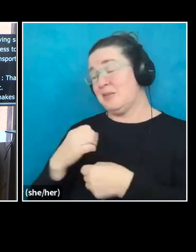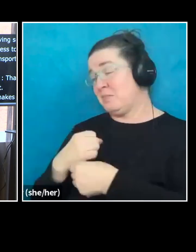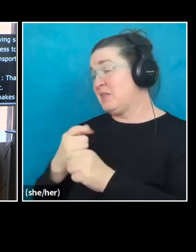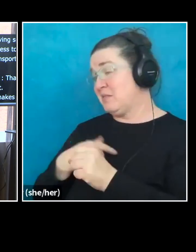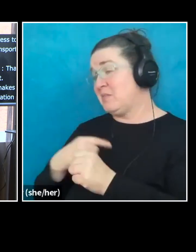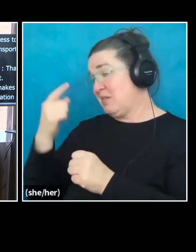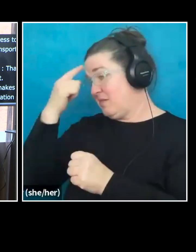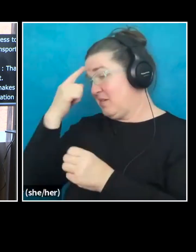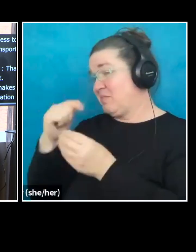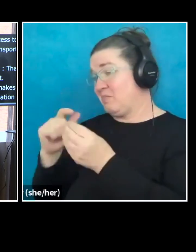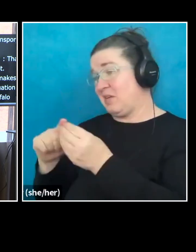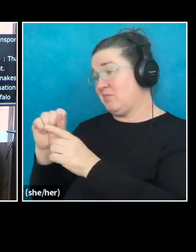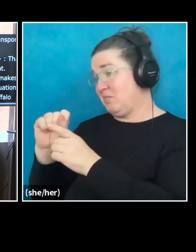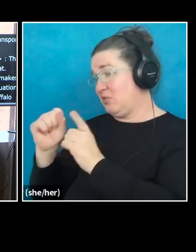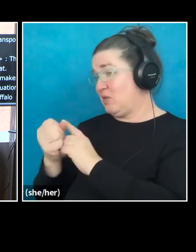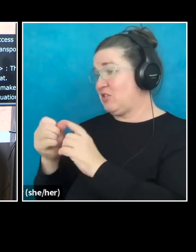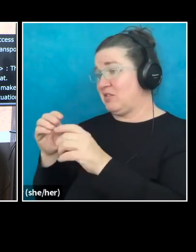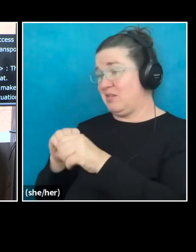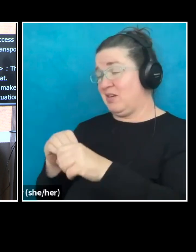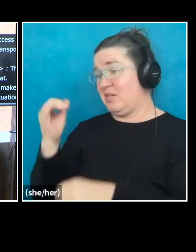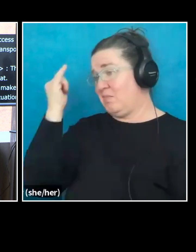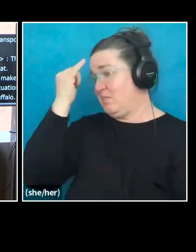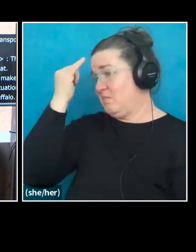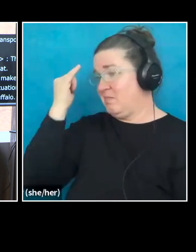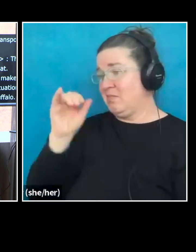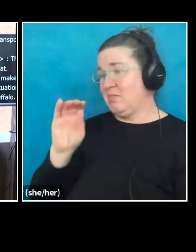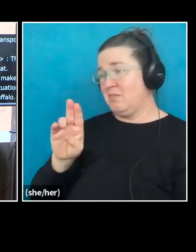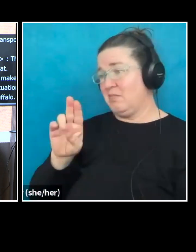I'm reading about in the news. I'm not going to go into it right now because I I don't know the